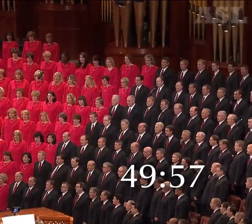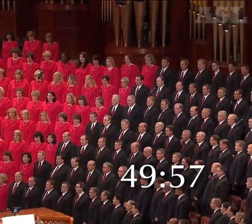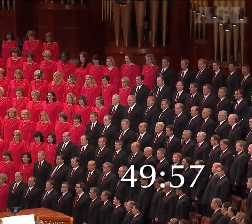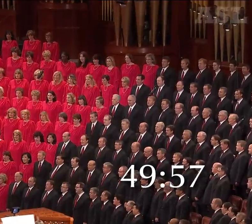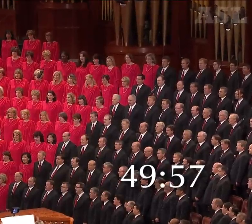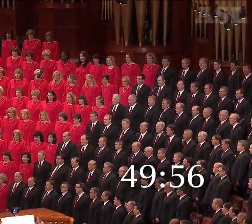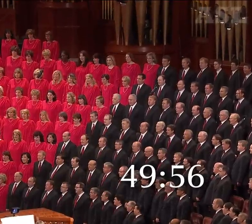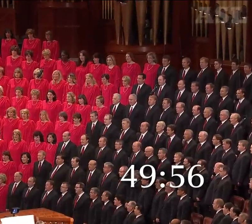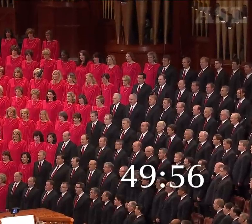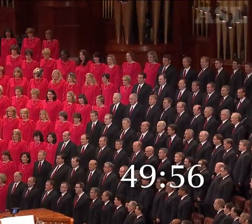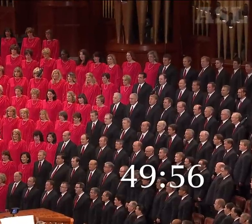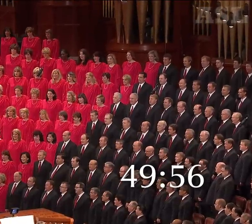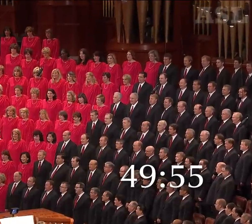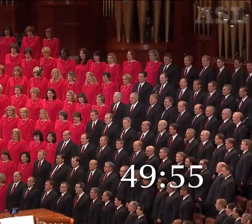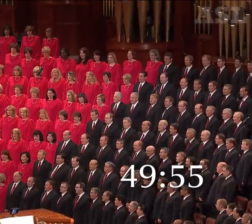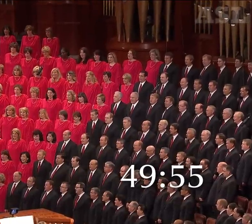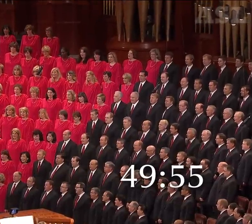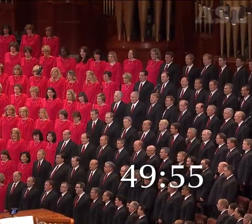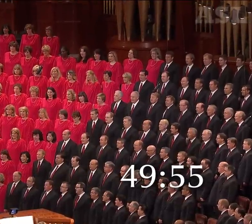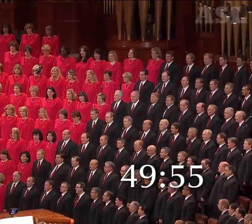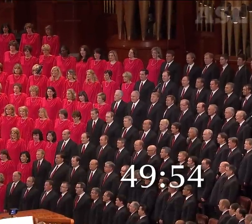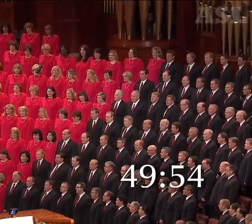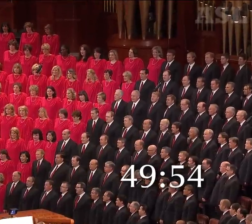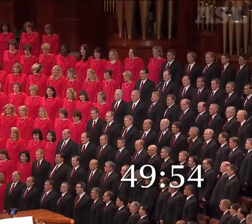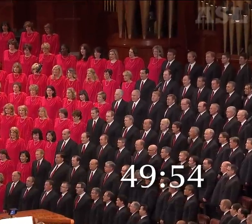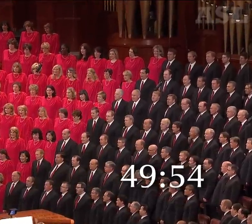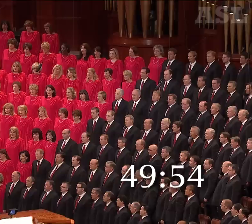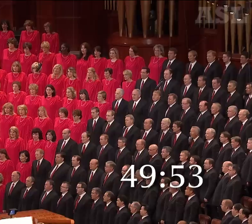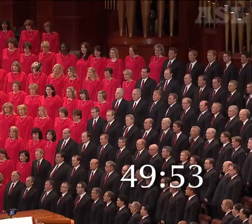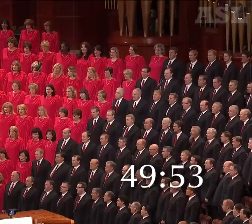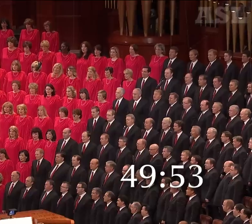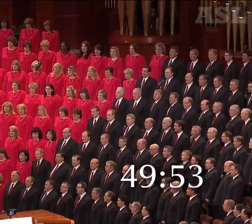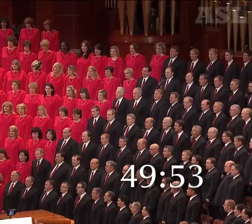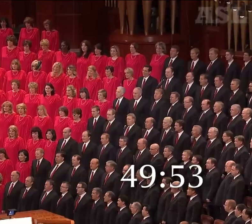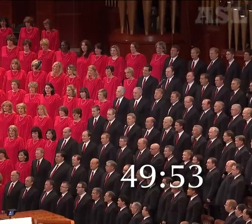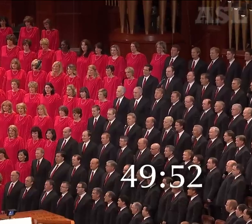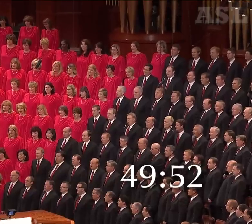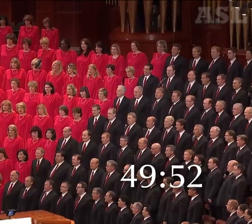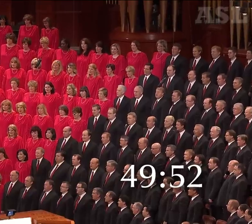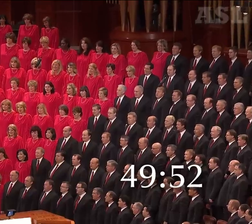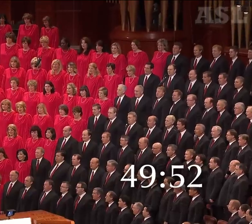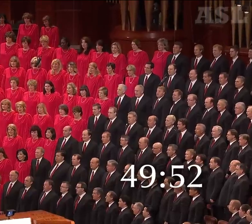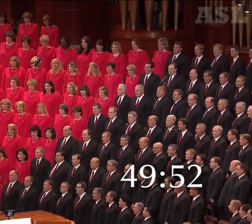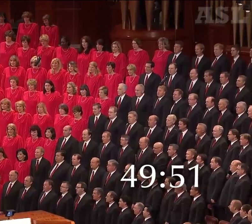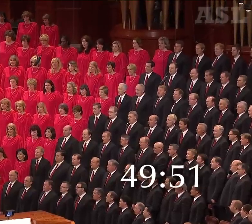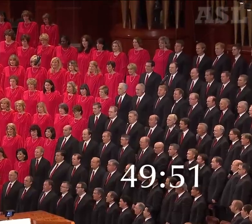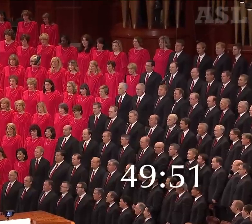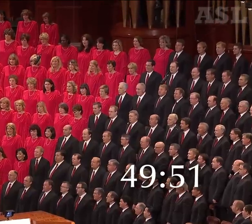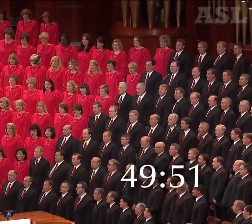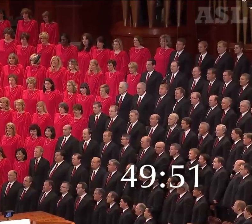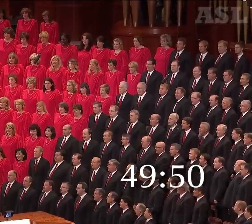THIS IS THE ENGLISH CLOSED CAPTION CHANNEL OF THE CHURCH OF JESUS CHRIST OF LATTER-DAY SAINTS.